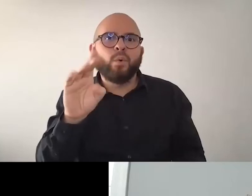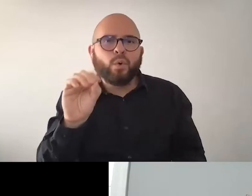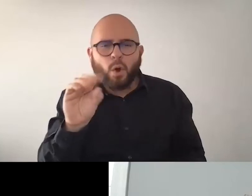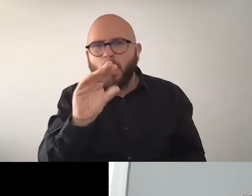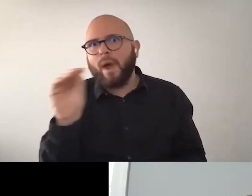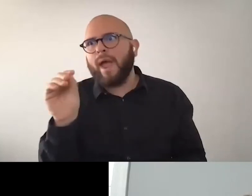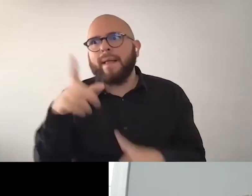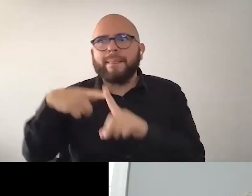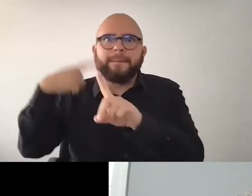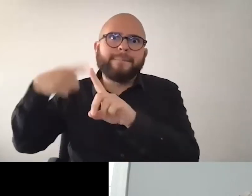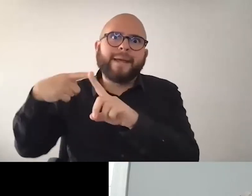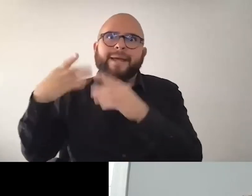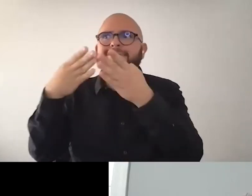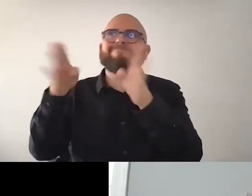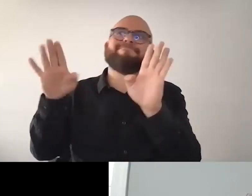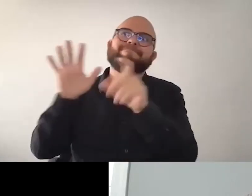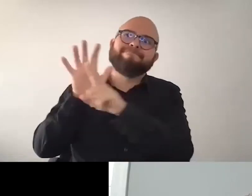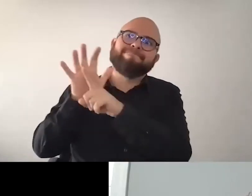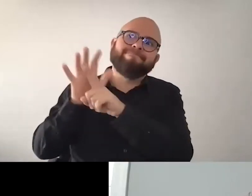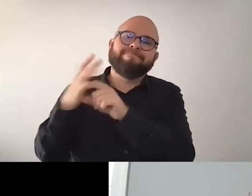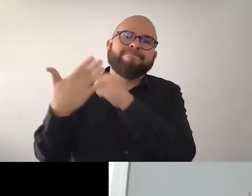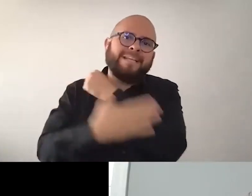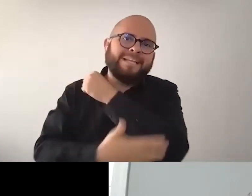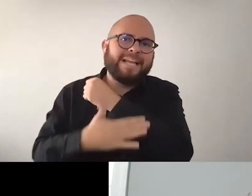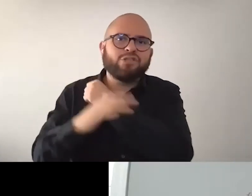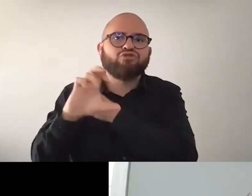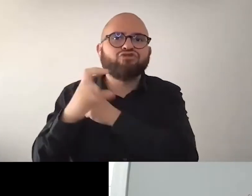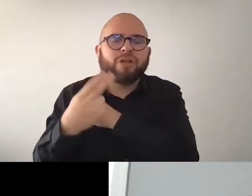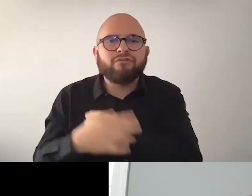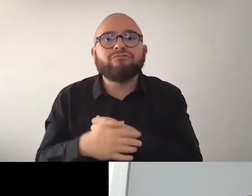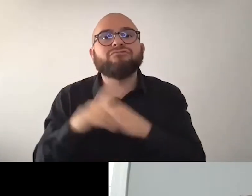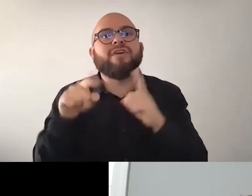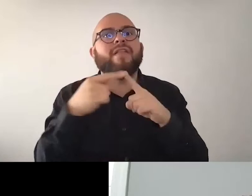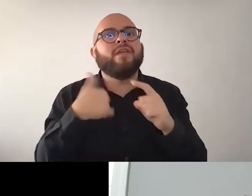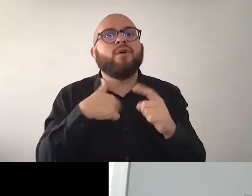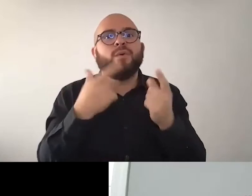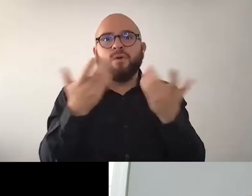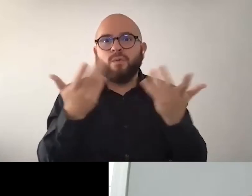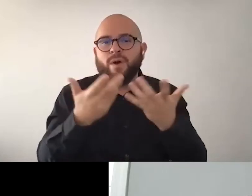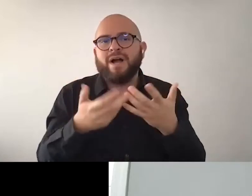Then we also broke out the Spanish Wild Spot and Spanish cable.